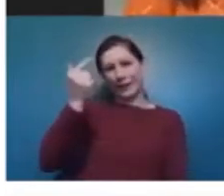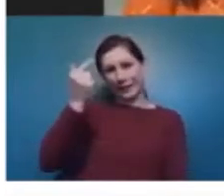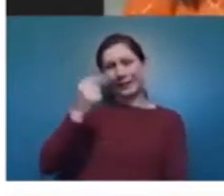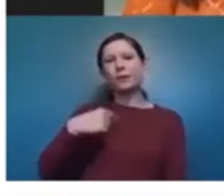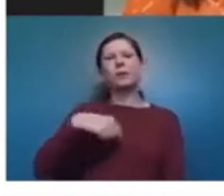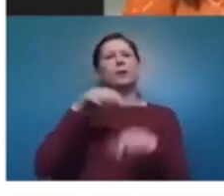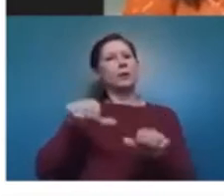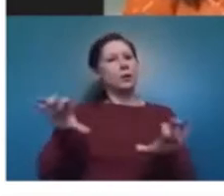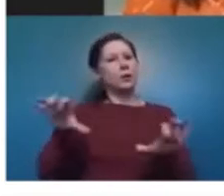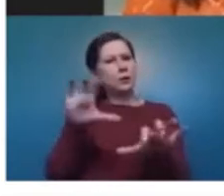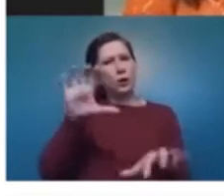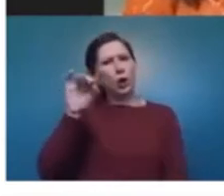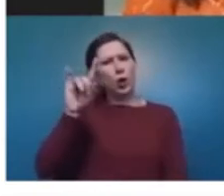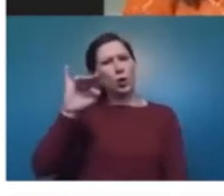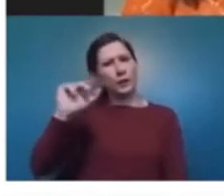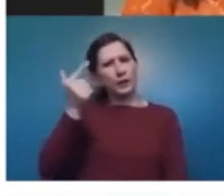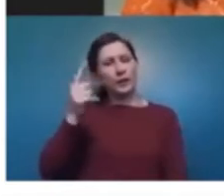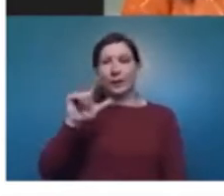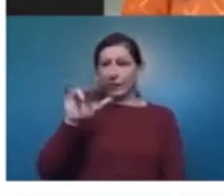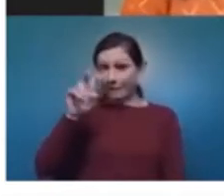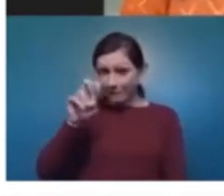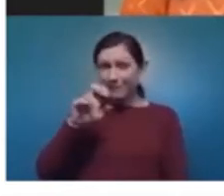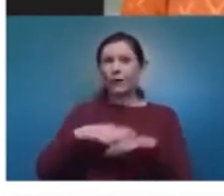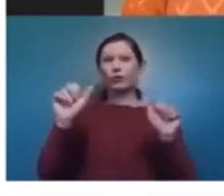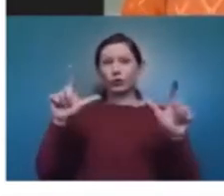can do coding live on the screen here. We can code using